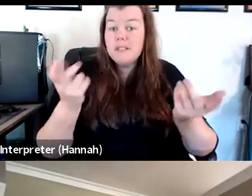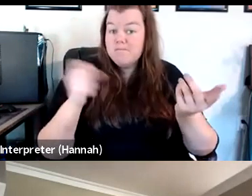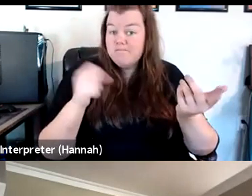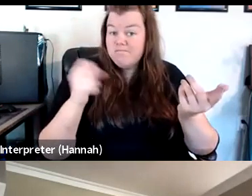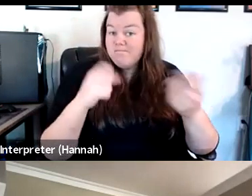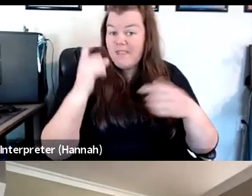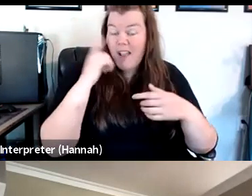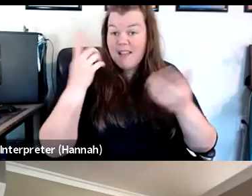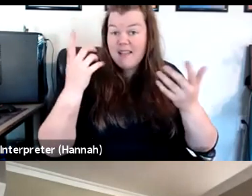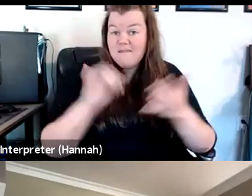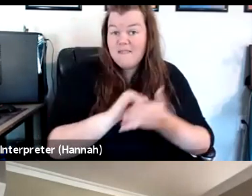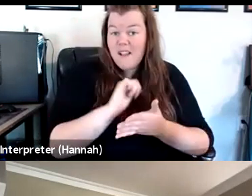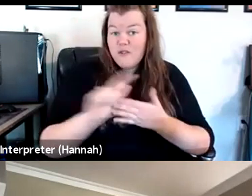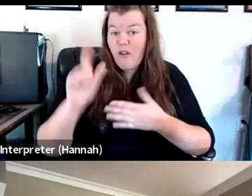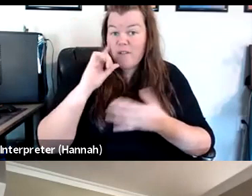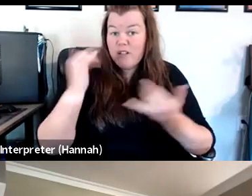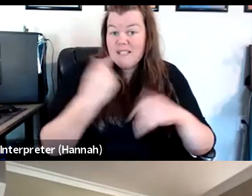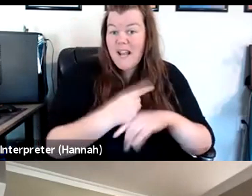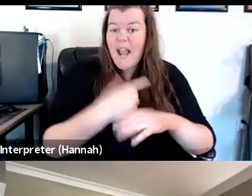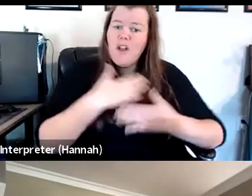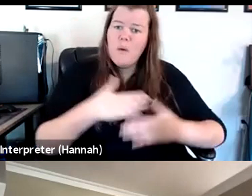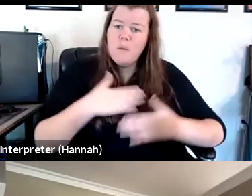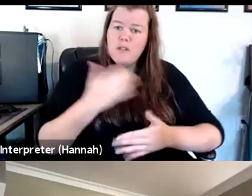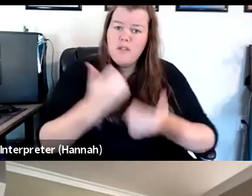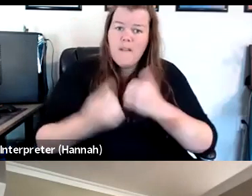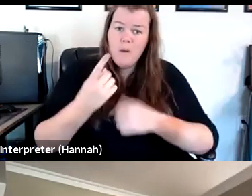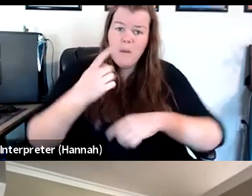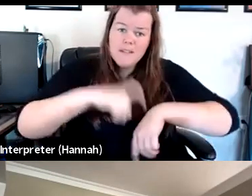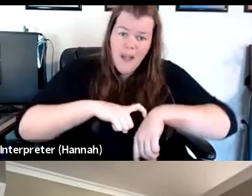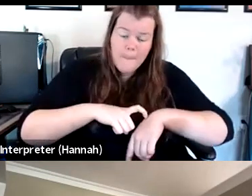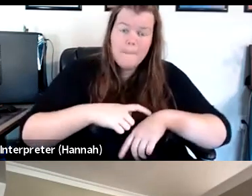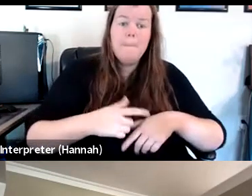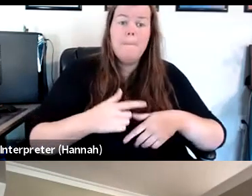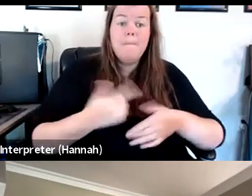that's all for today. I appreciate everybody coming and like I said let me know if there are